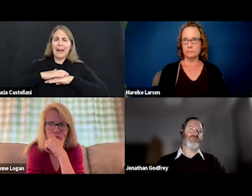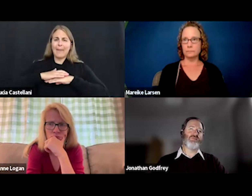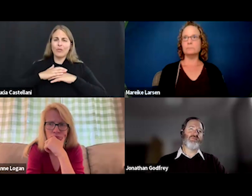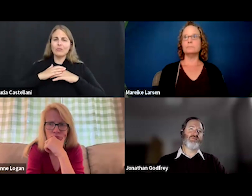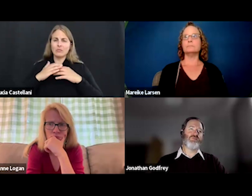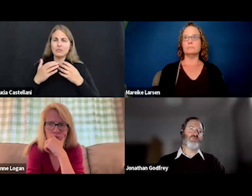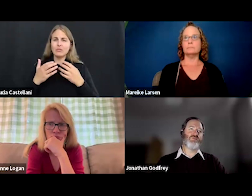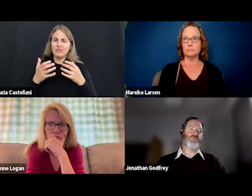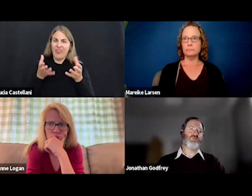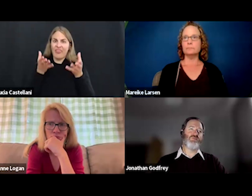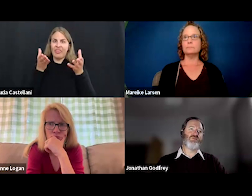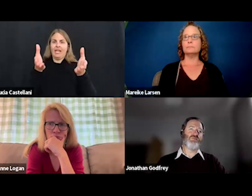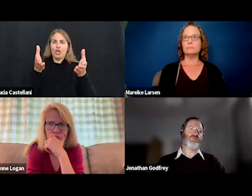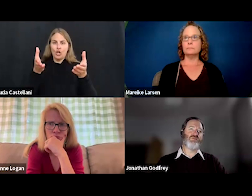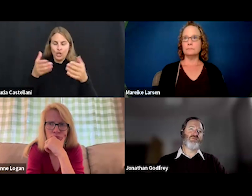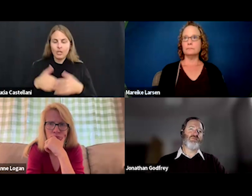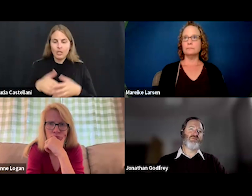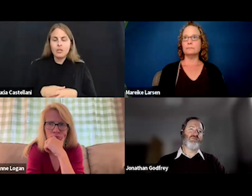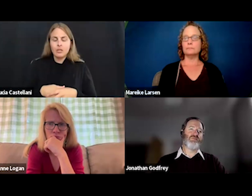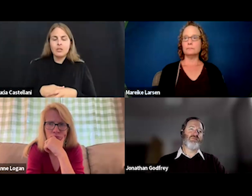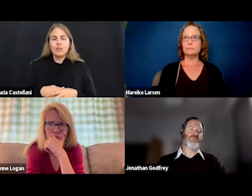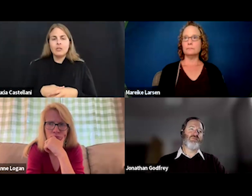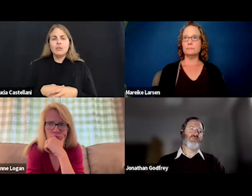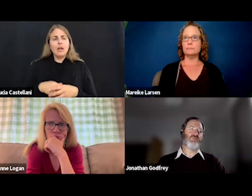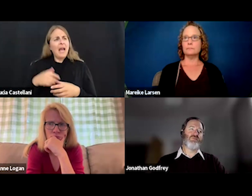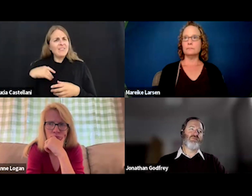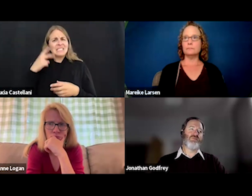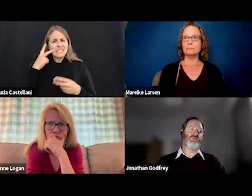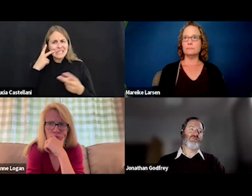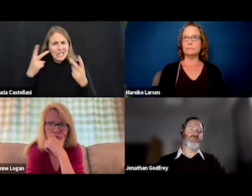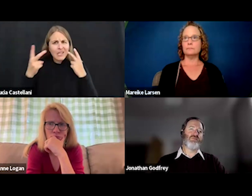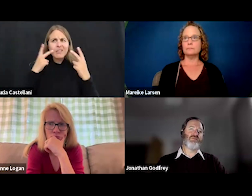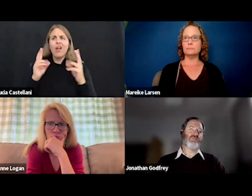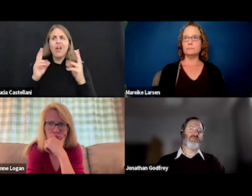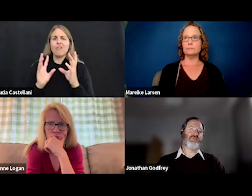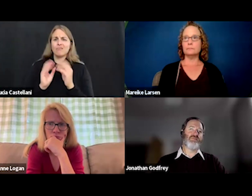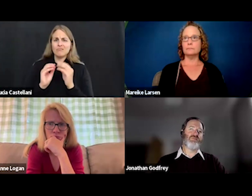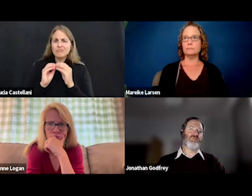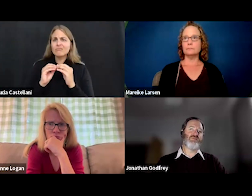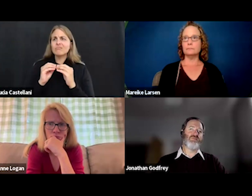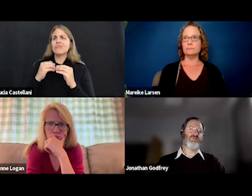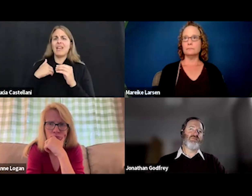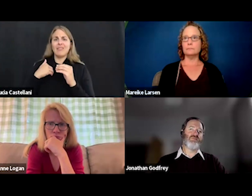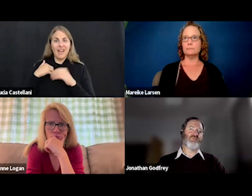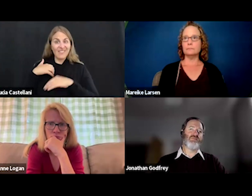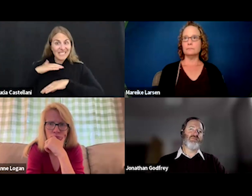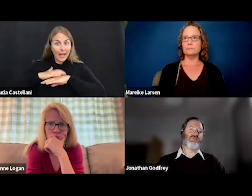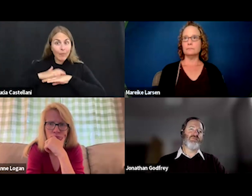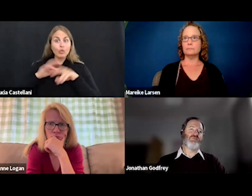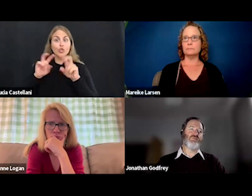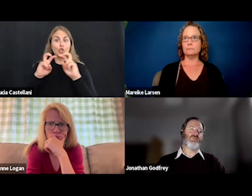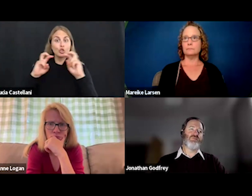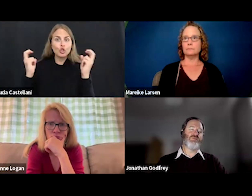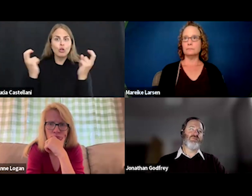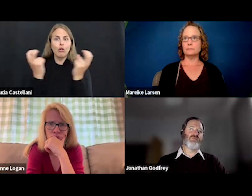And more senior people in the field were very, very intentional about going and meeting